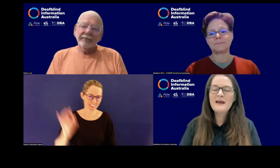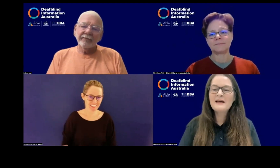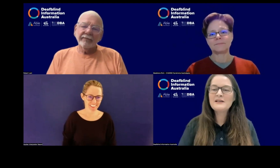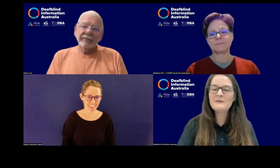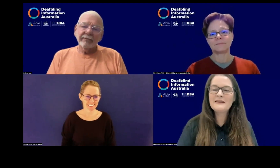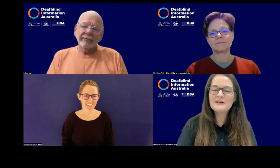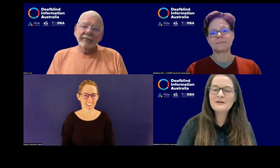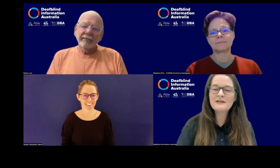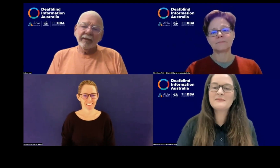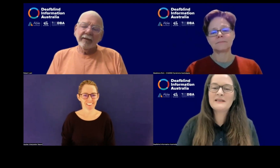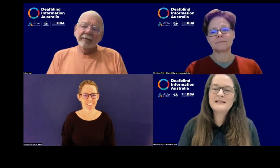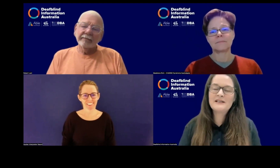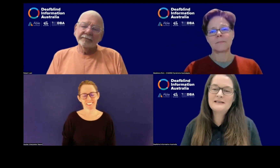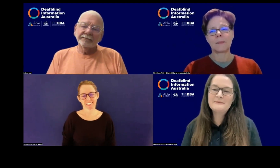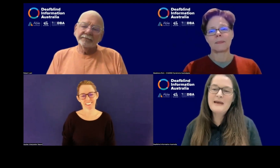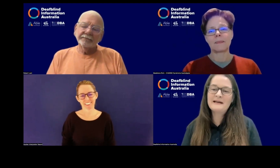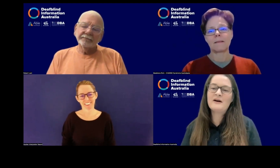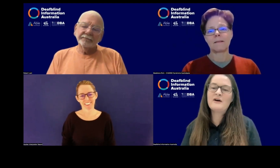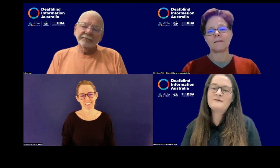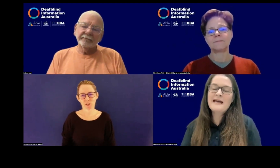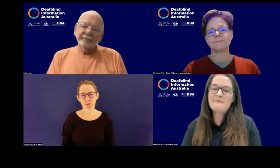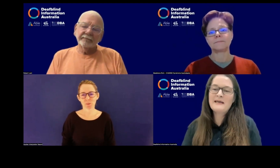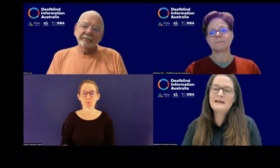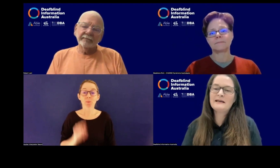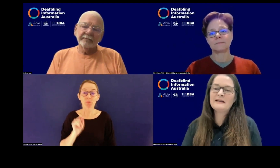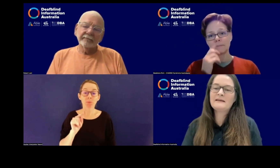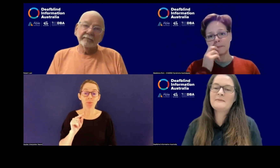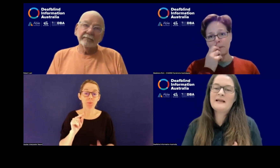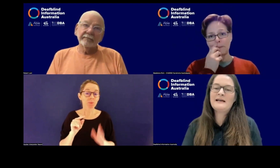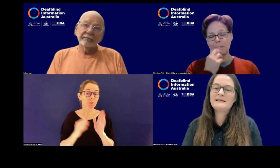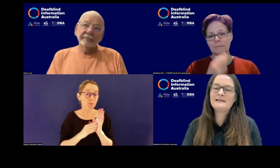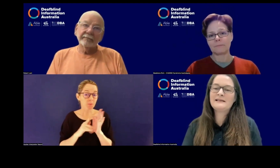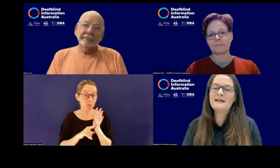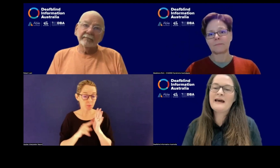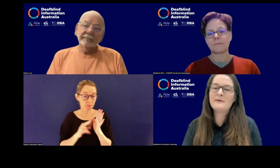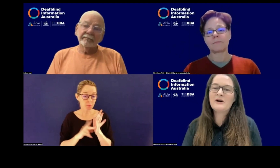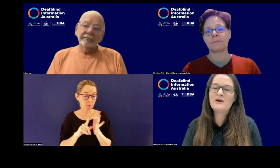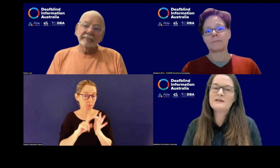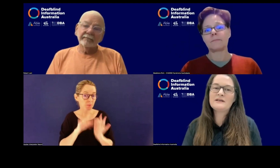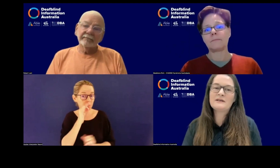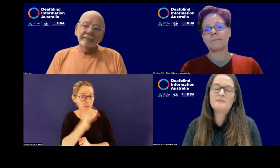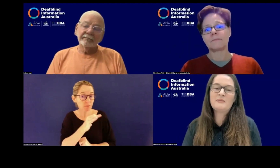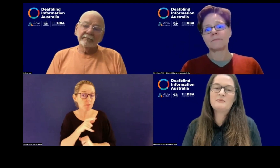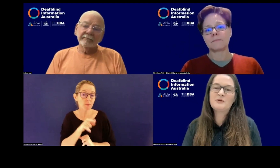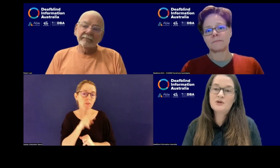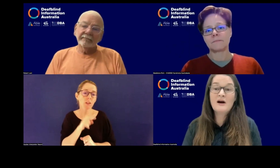With the doctors was it just a matter of tapping the place that they were going to try and